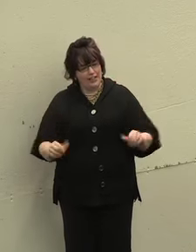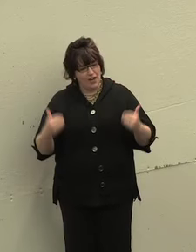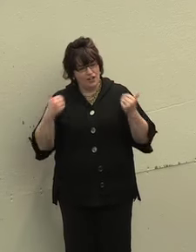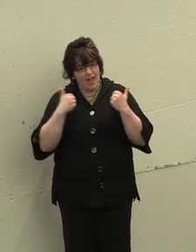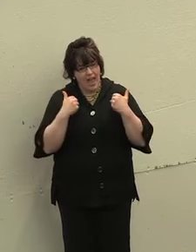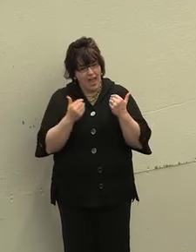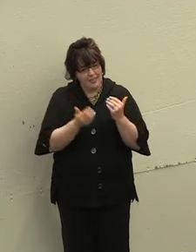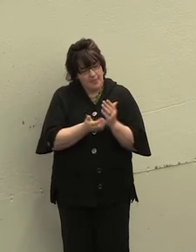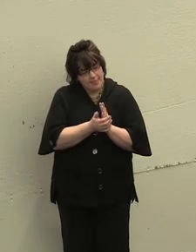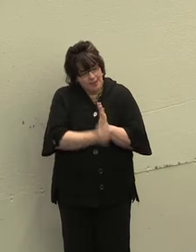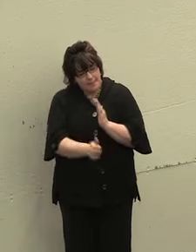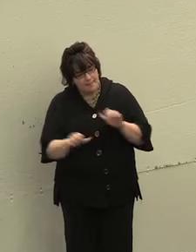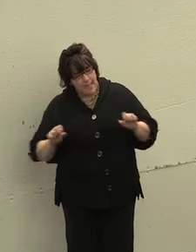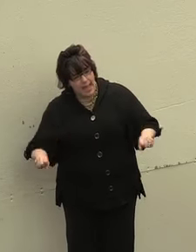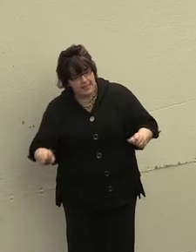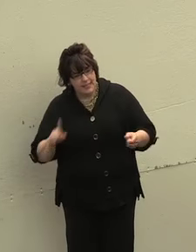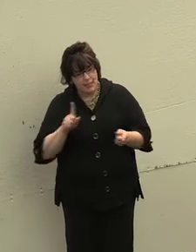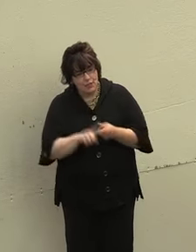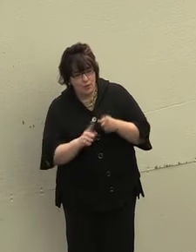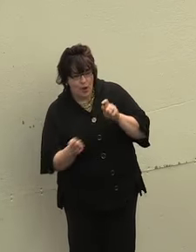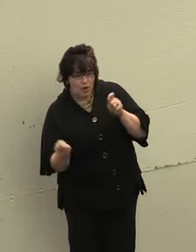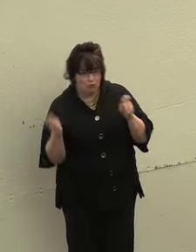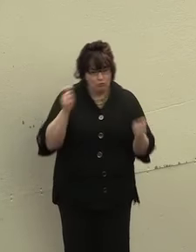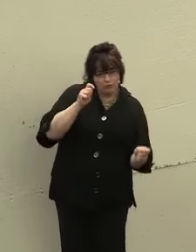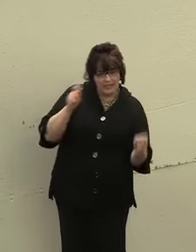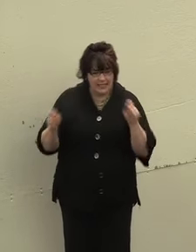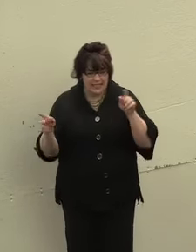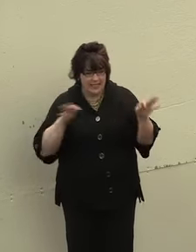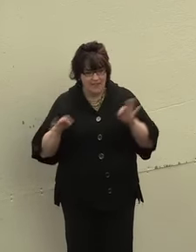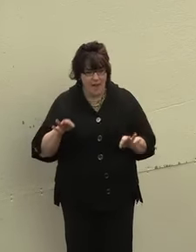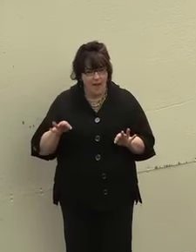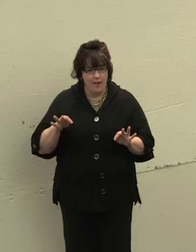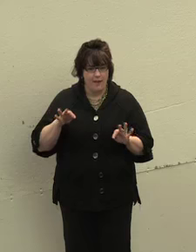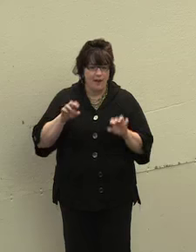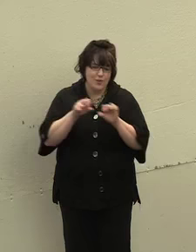to redefine social relations and not to dictate them,